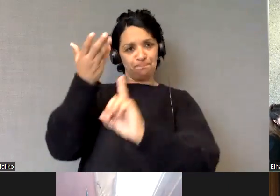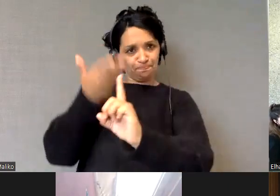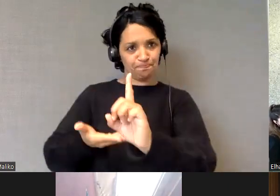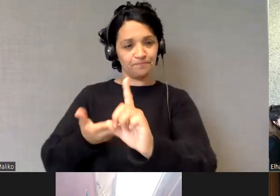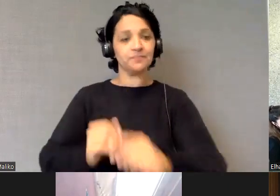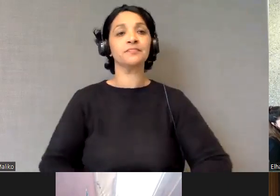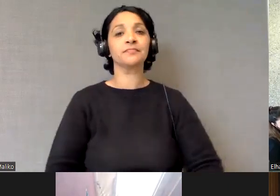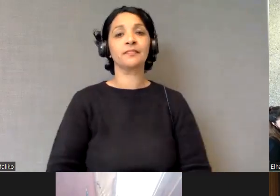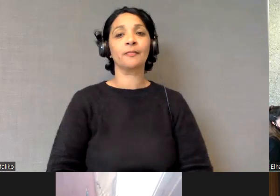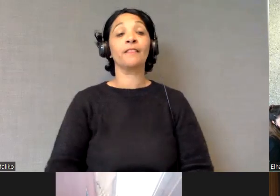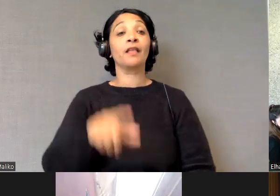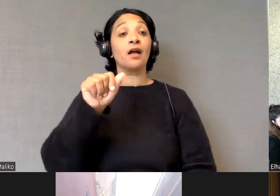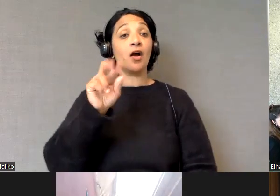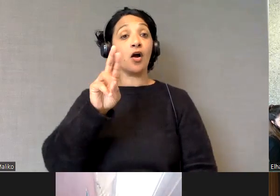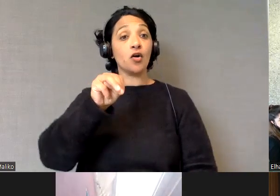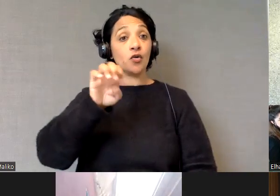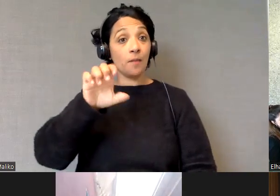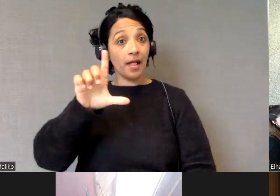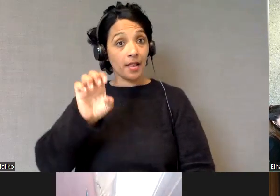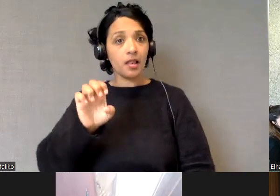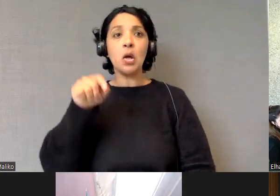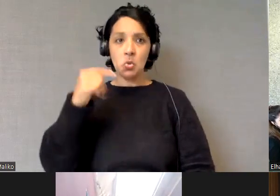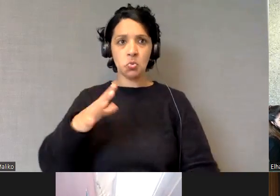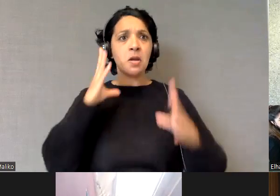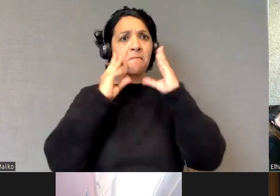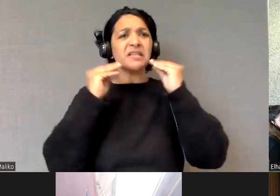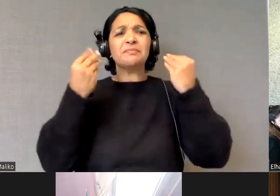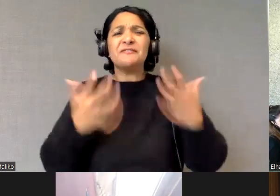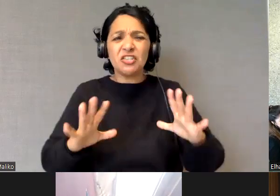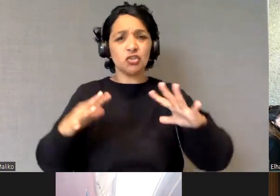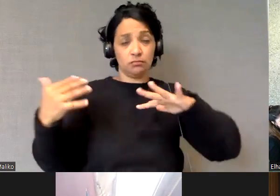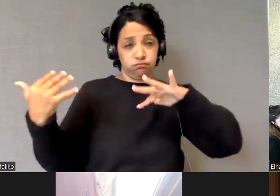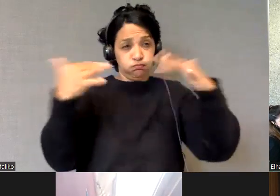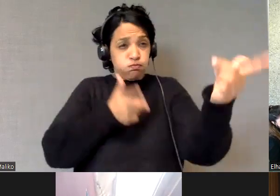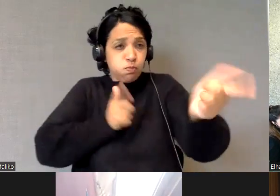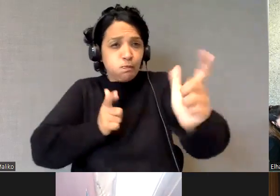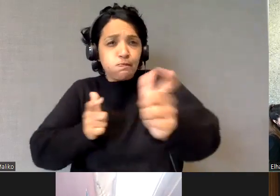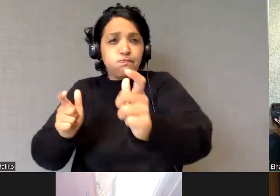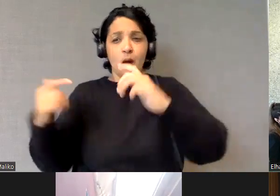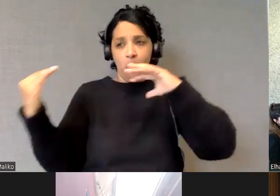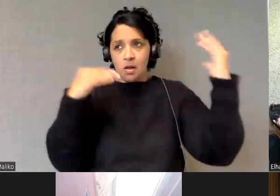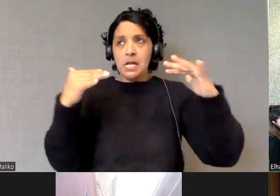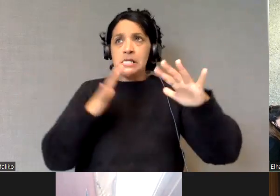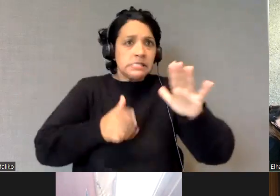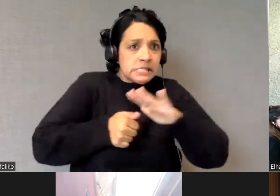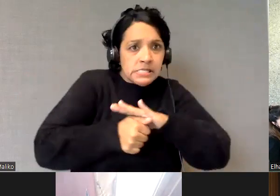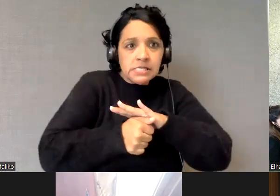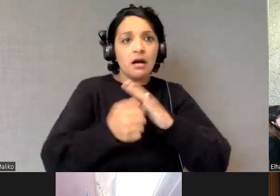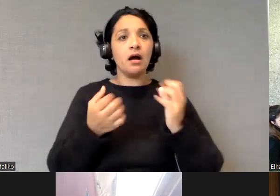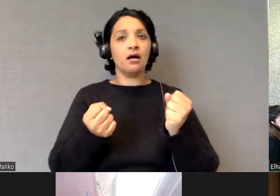Armelle has herself lived in conflict and has actually been forced to leave, so she's